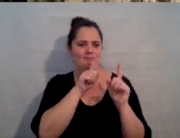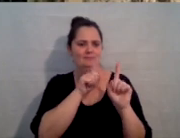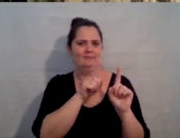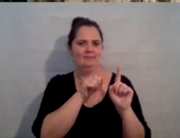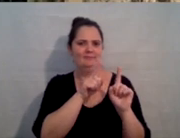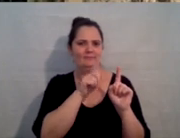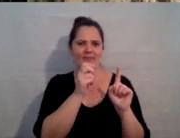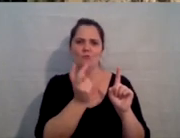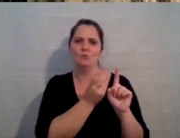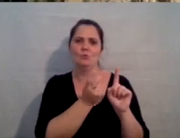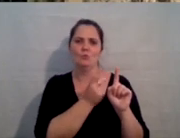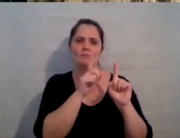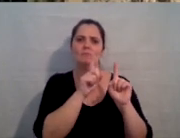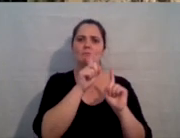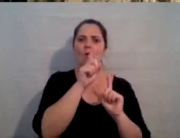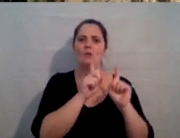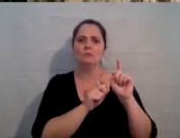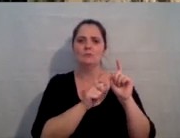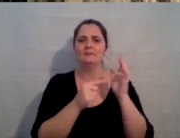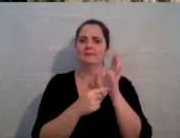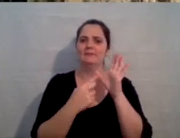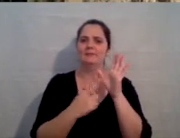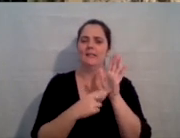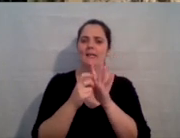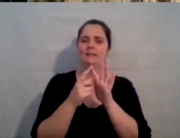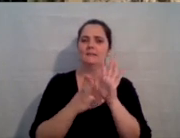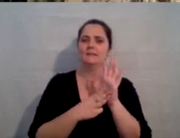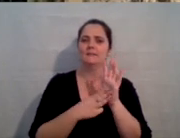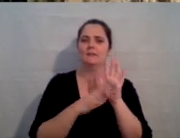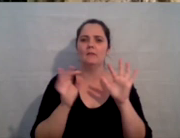posing together, tandem posing – but also because masking was one of the